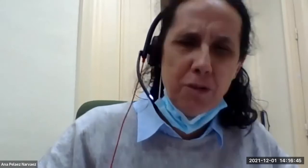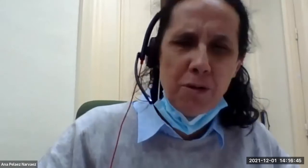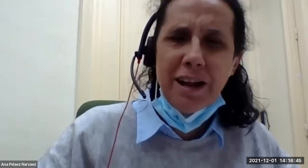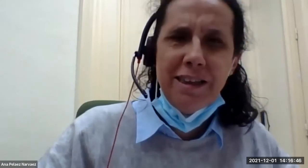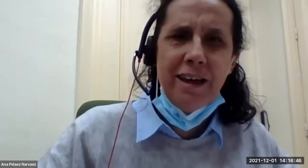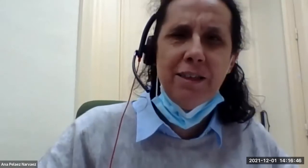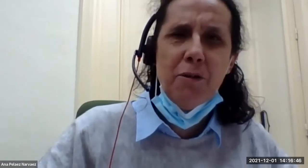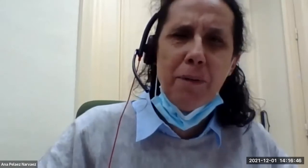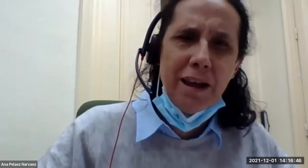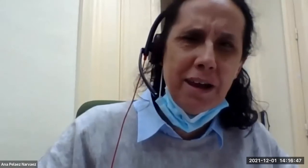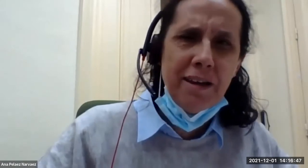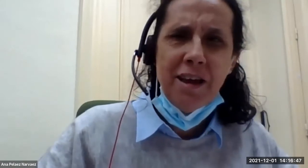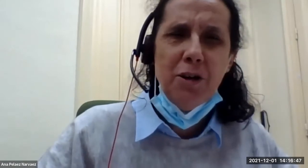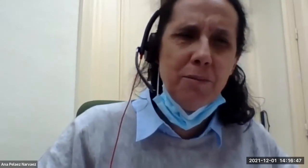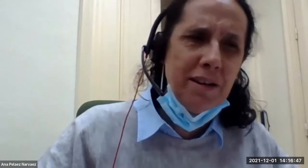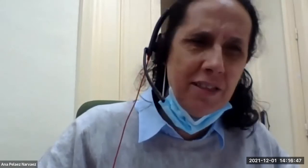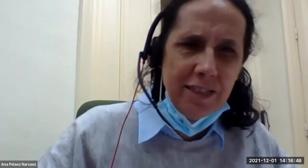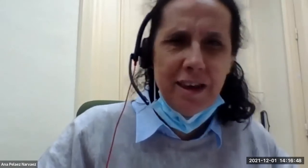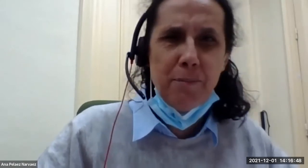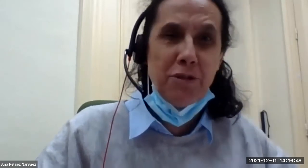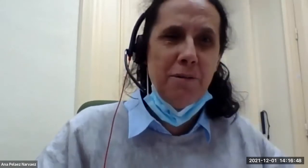with very simple words if possible.